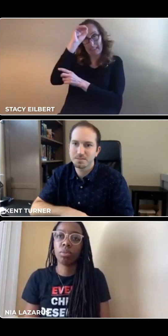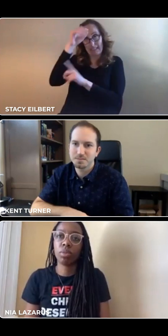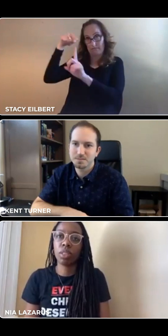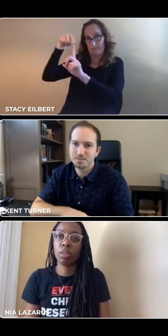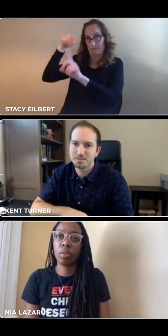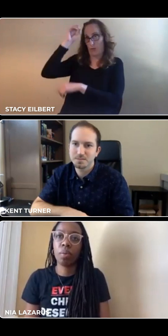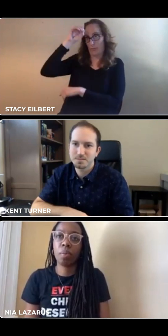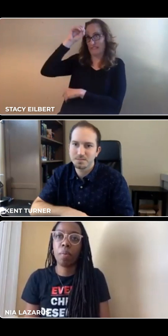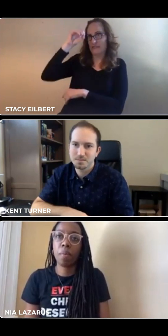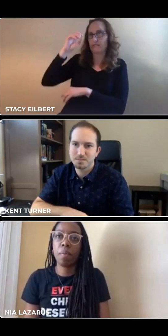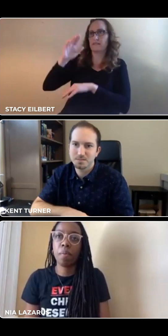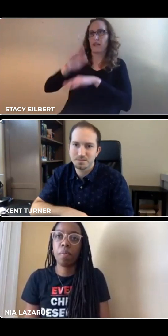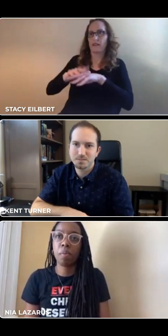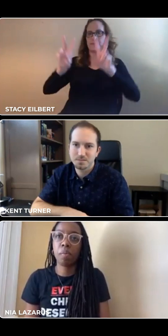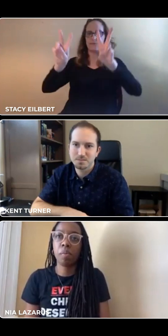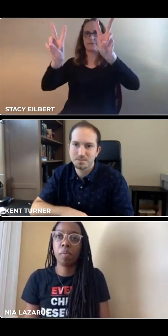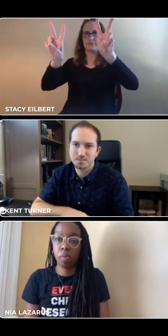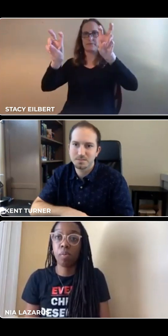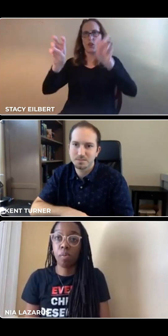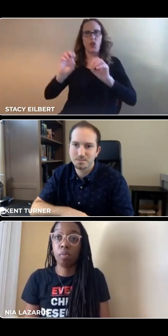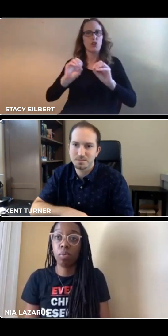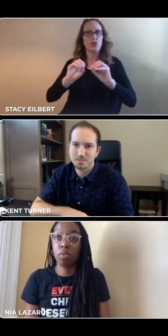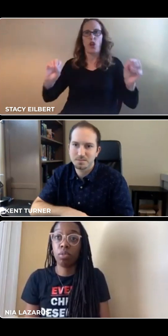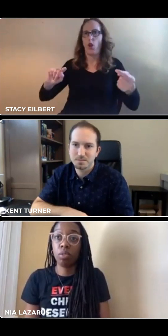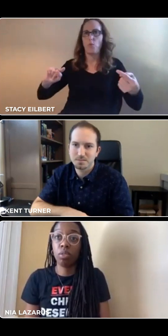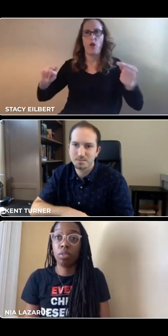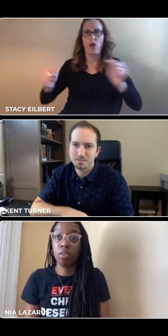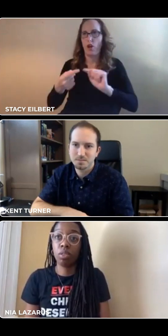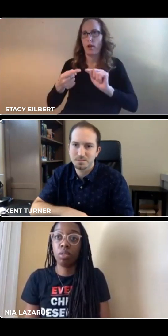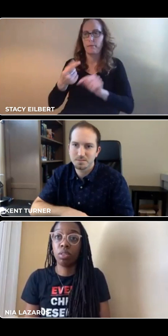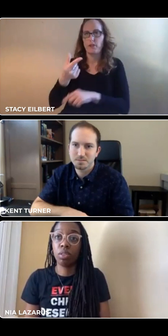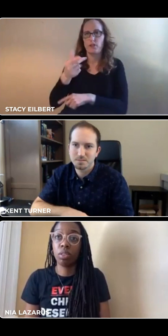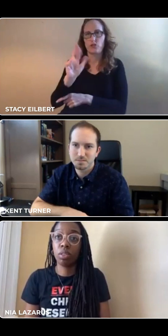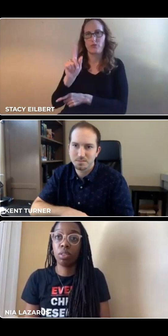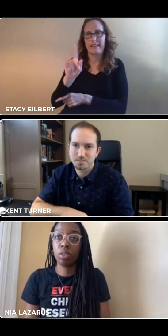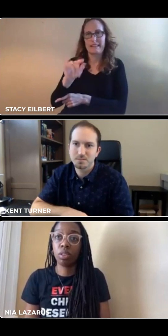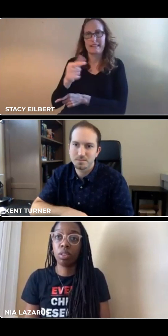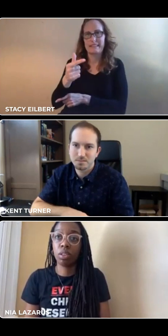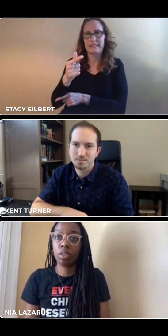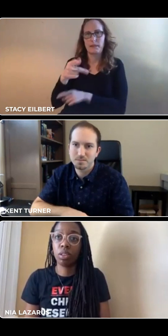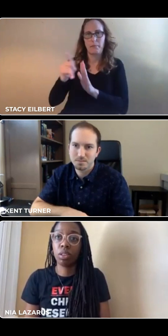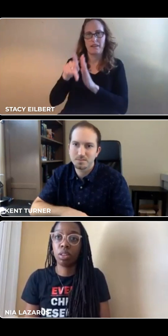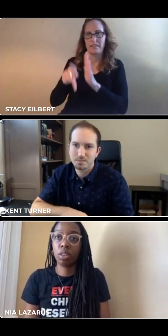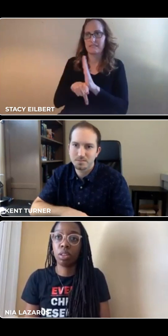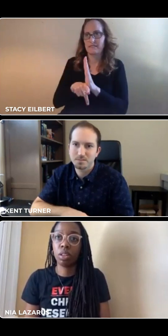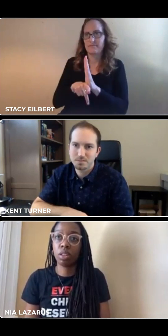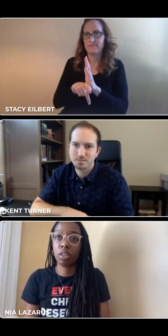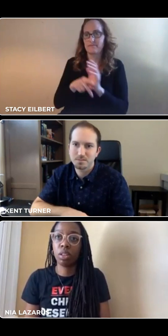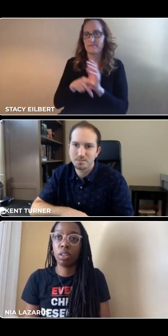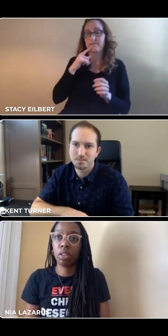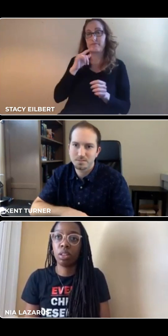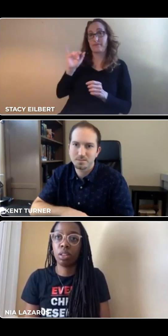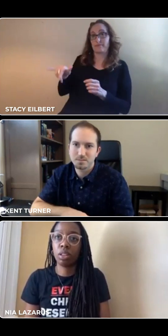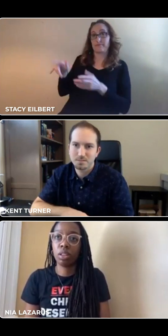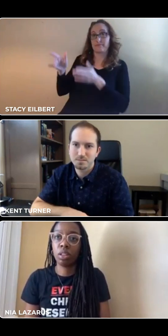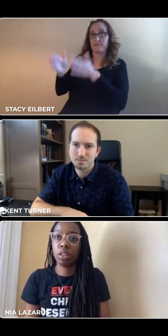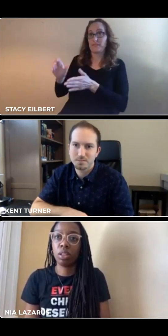They're saying: What are your opinions on the "no harm" grading policy?